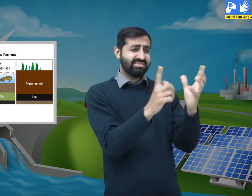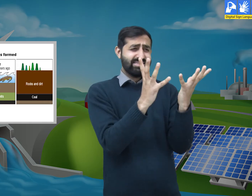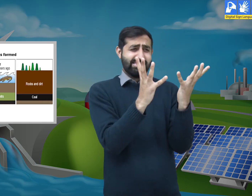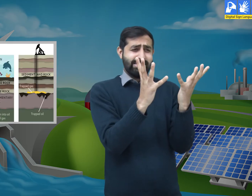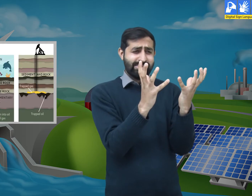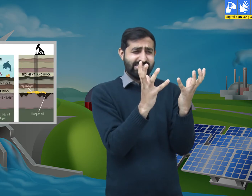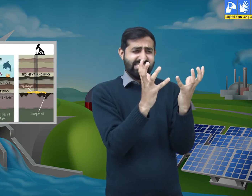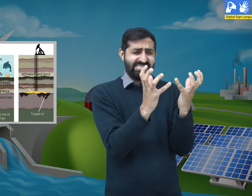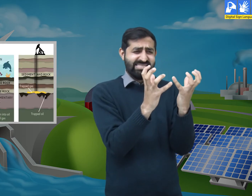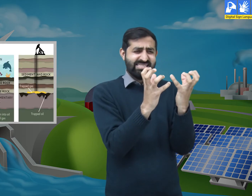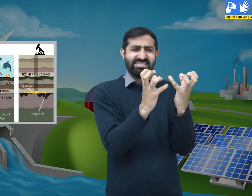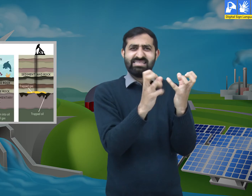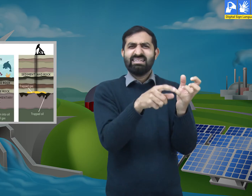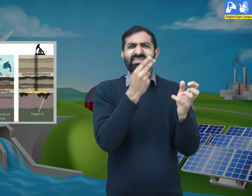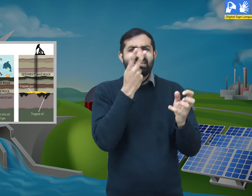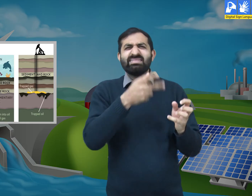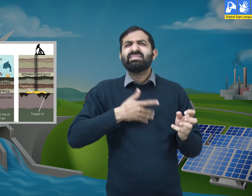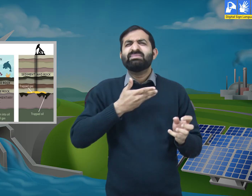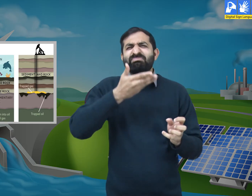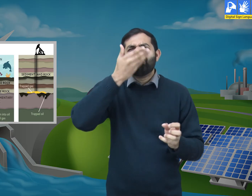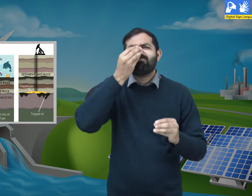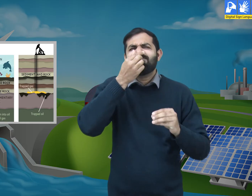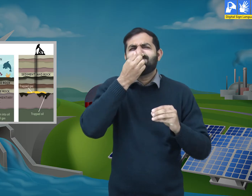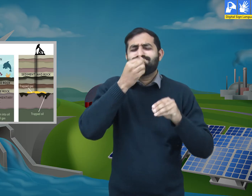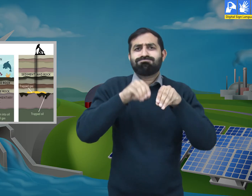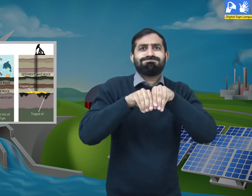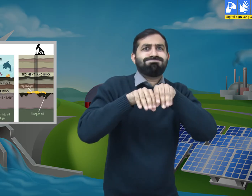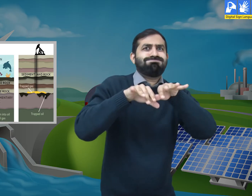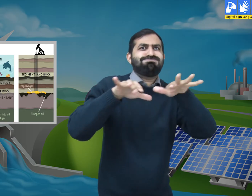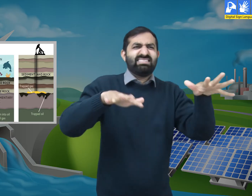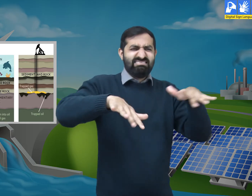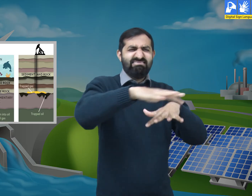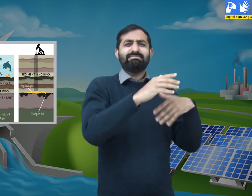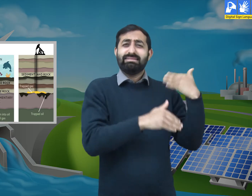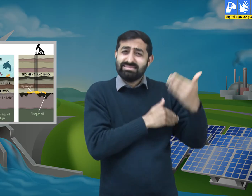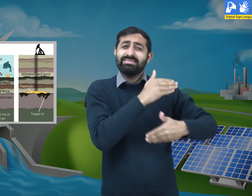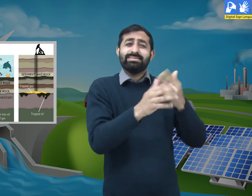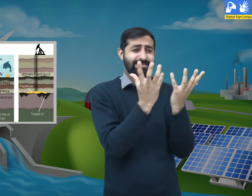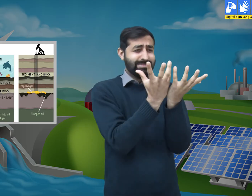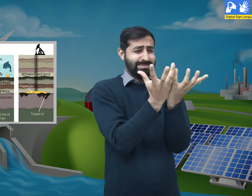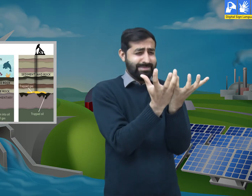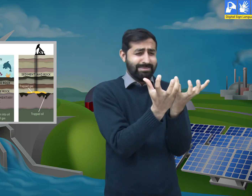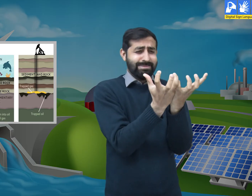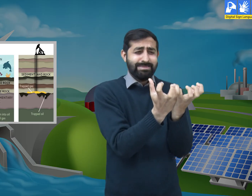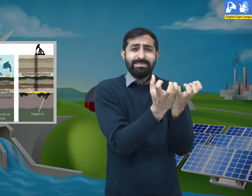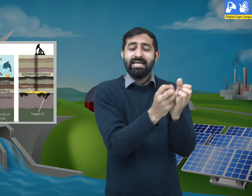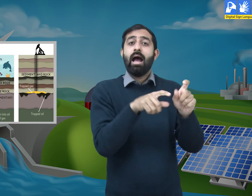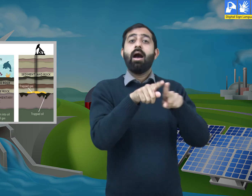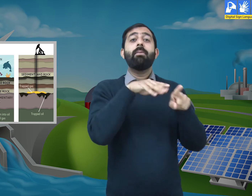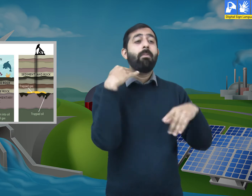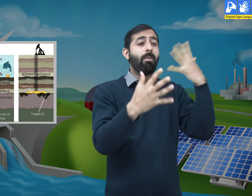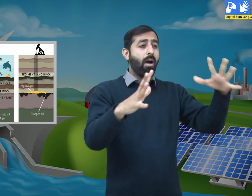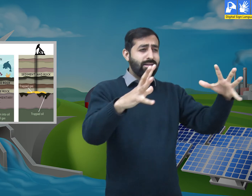As more soil deposits on them for years it starts decaying. Due to which they emit distinct odors.